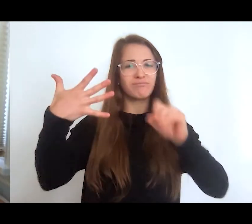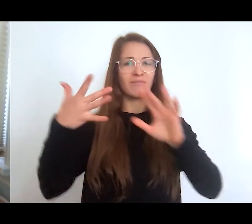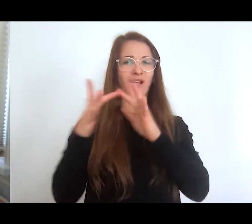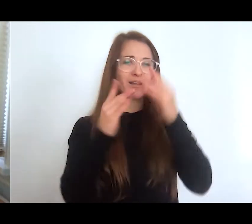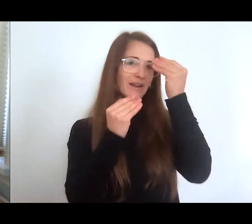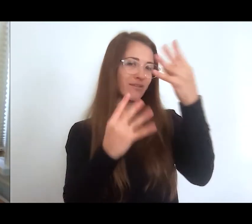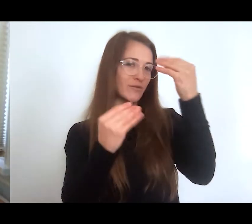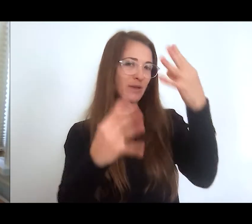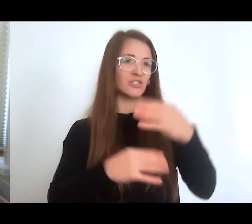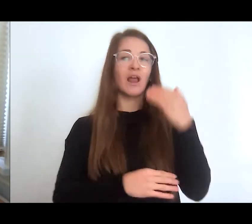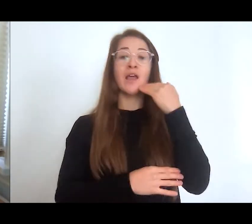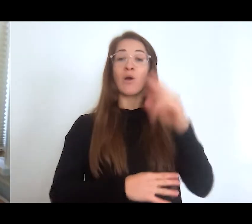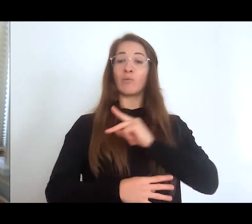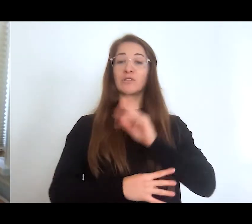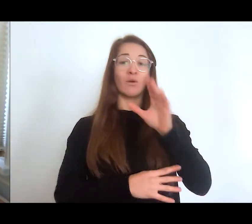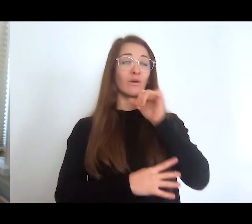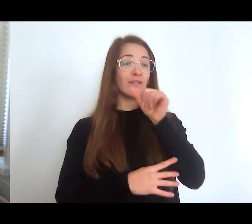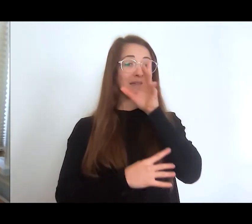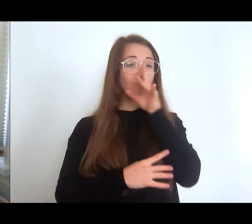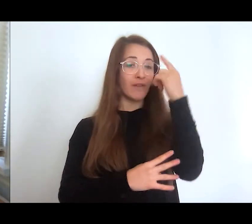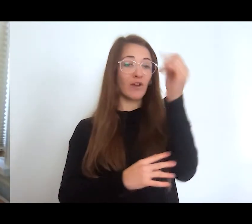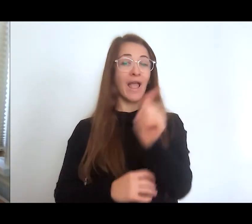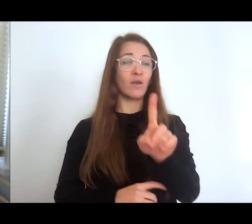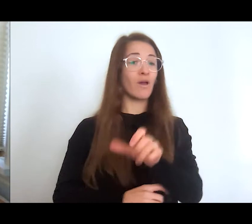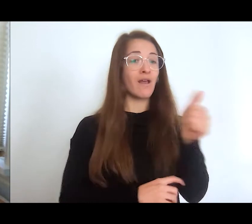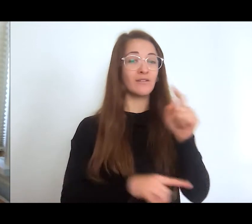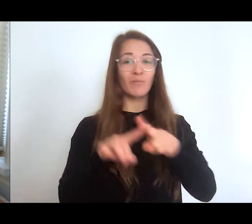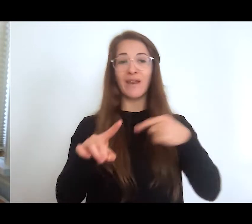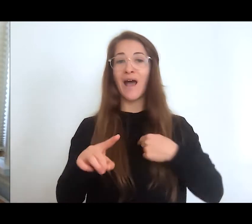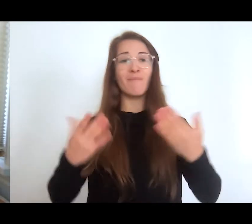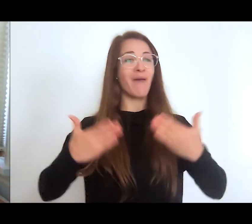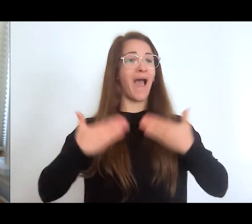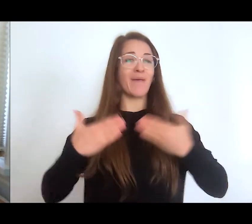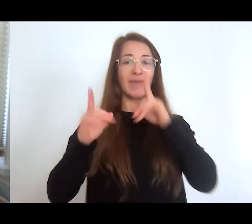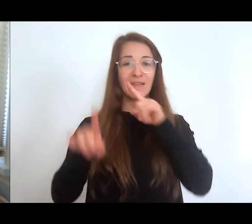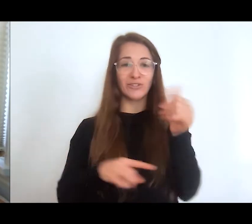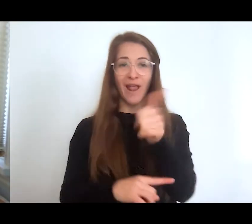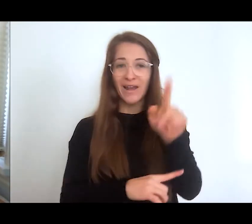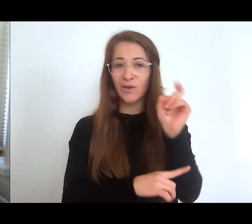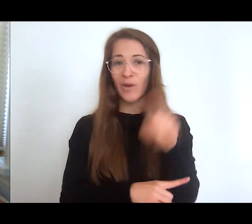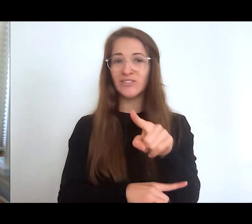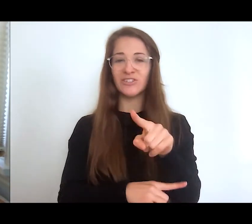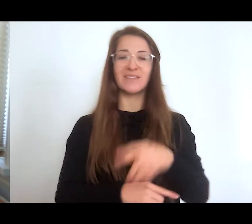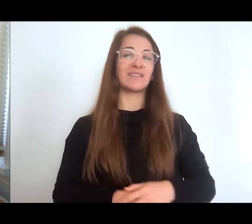WE'LL SHARE OUR CONTACT INFORMATION. AND I KNOW PERSONALLY I WON'T SPEAK ON BEHALF OF EVERYONE, I